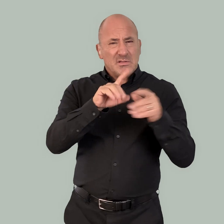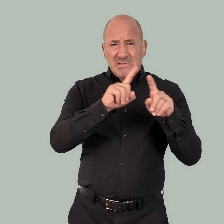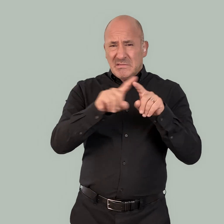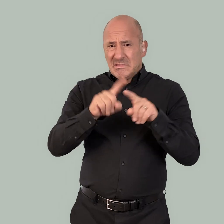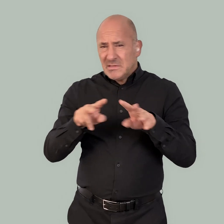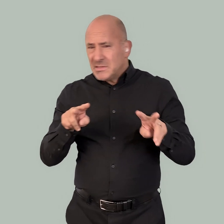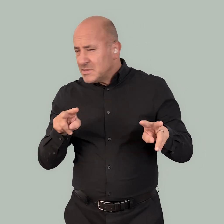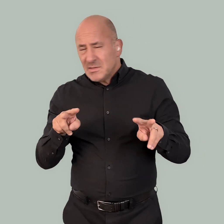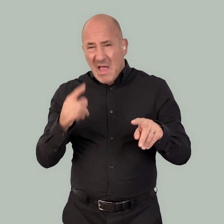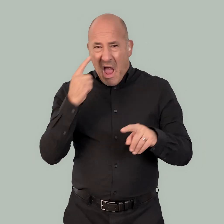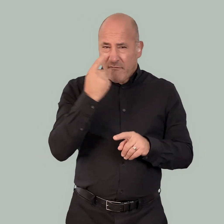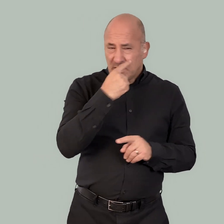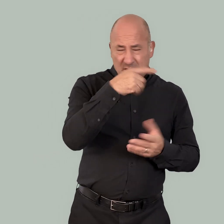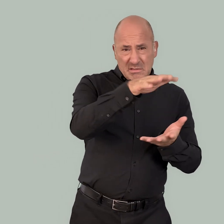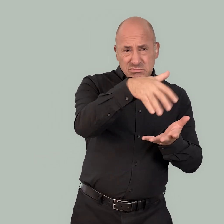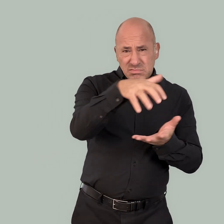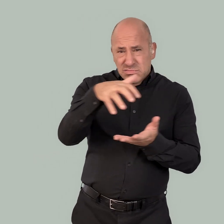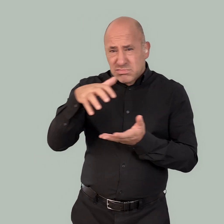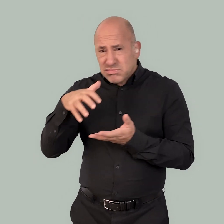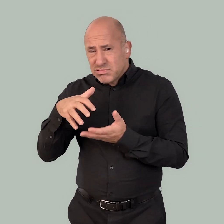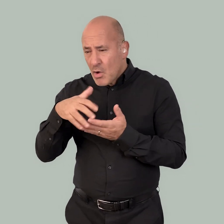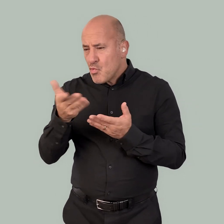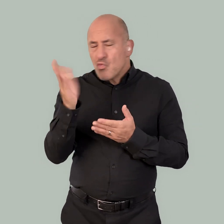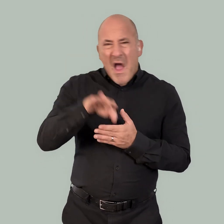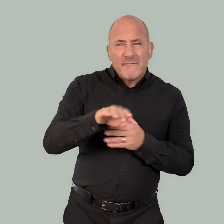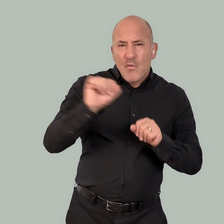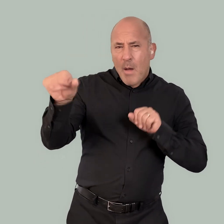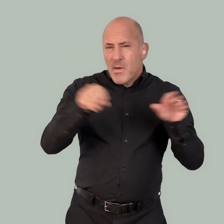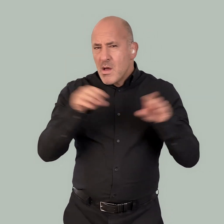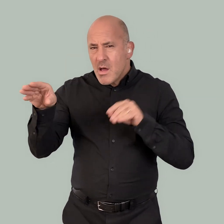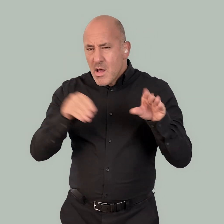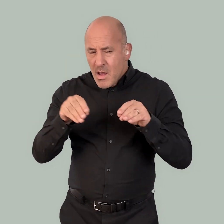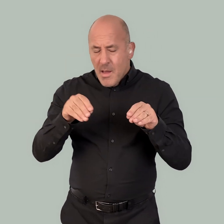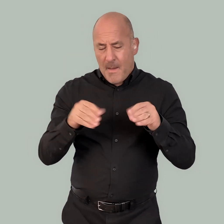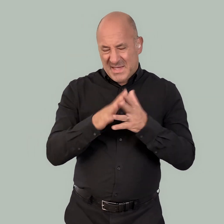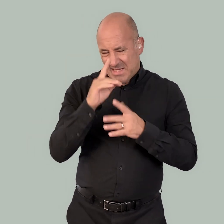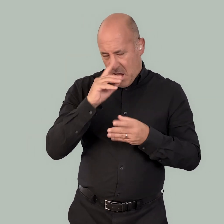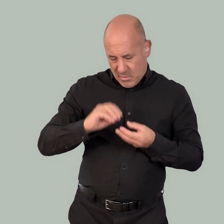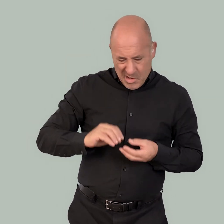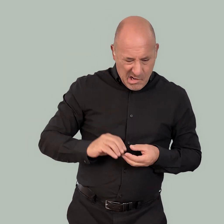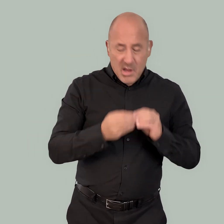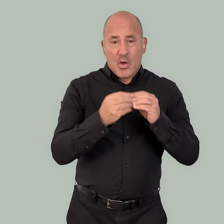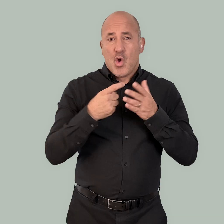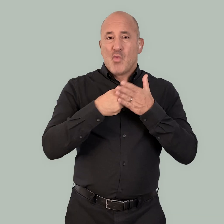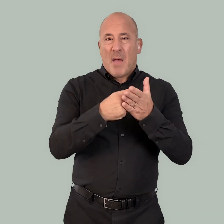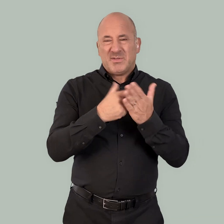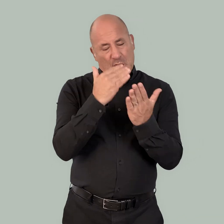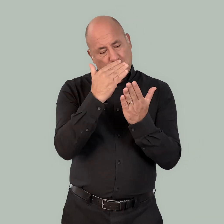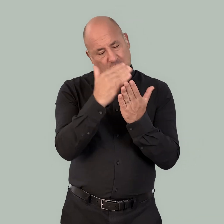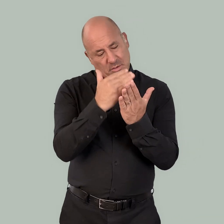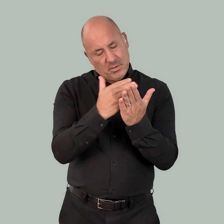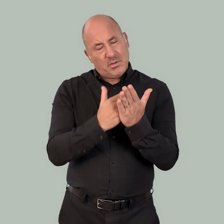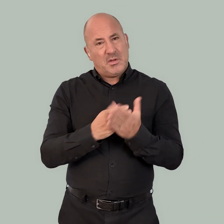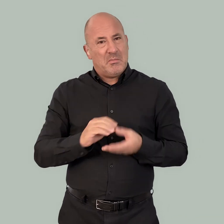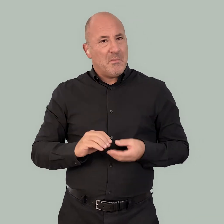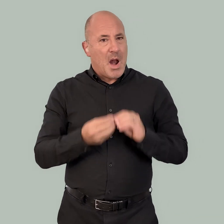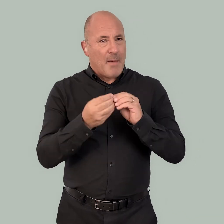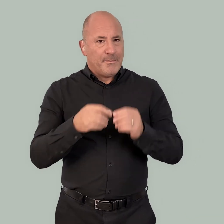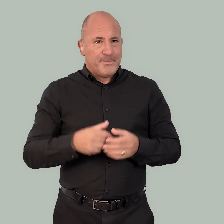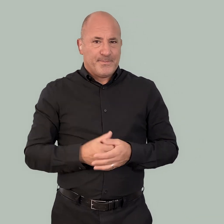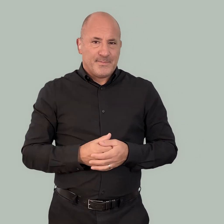and draw on a broad range of evidence and sources to develop recommendations.